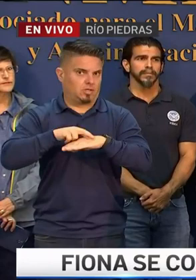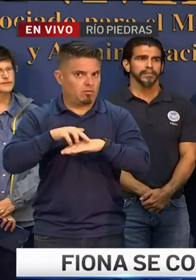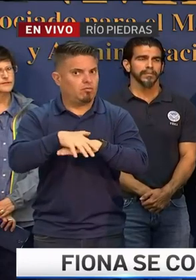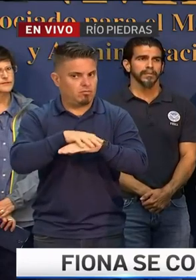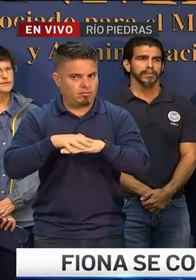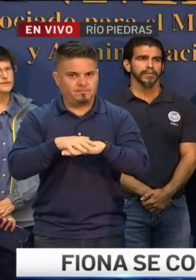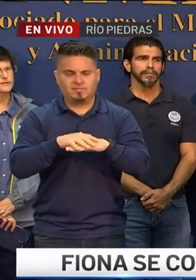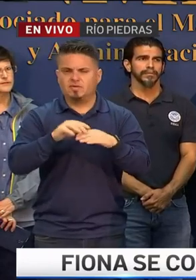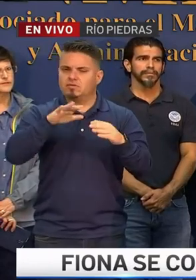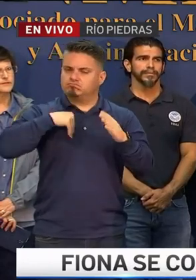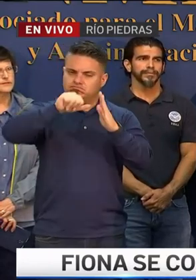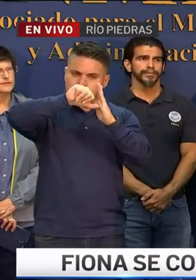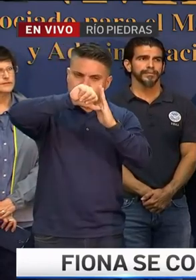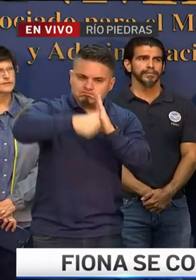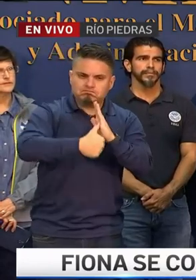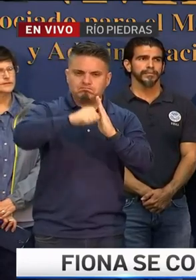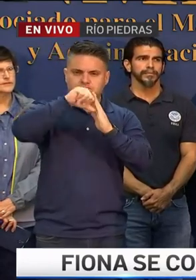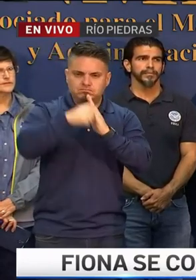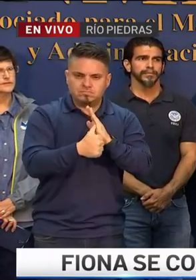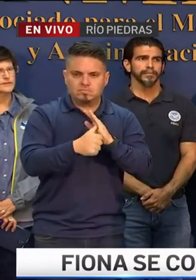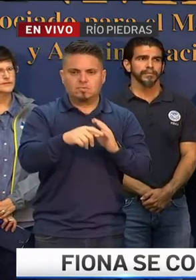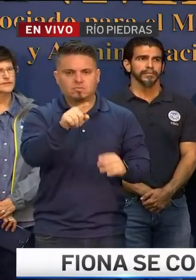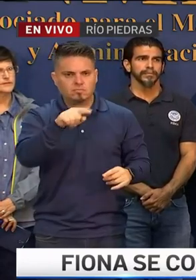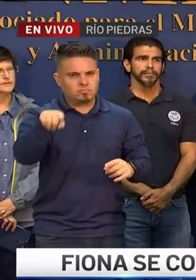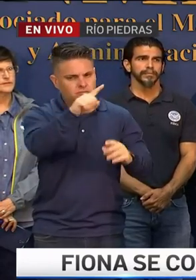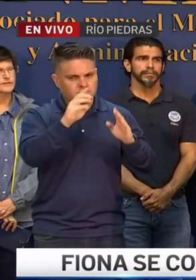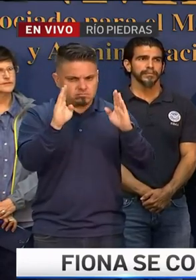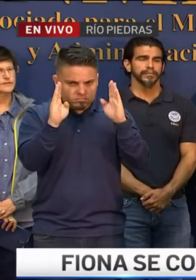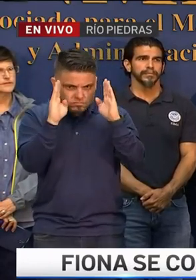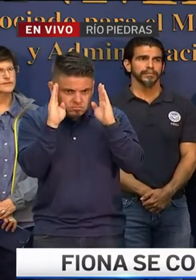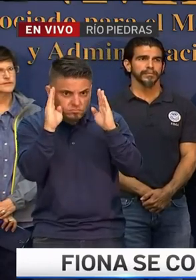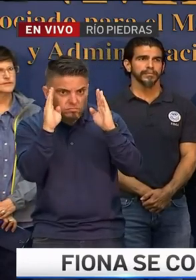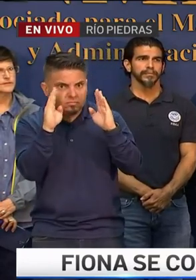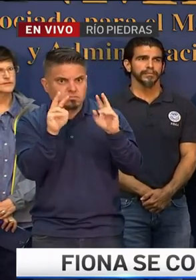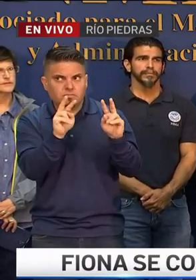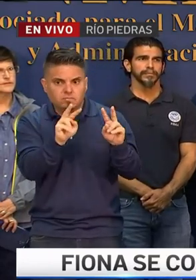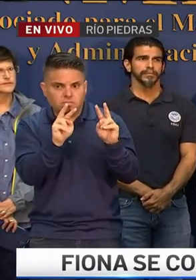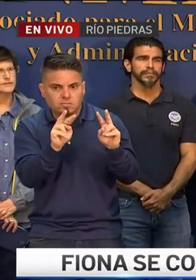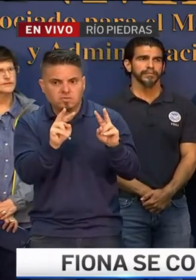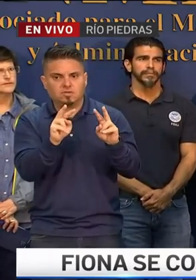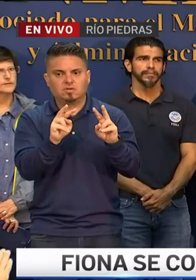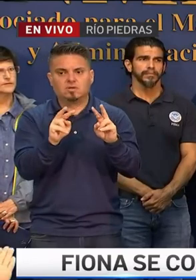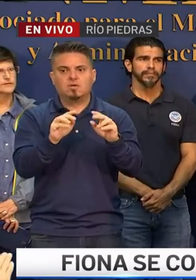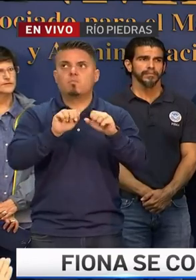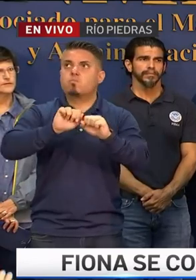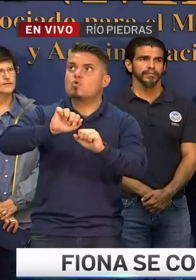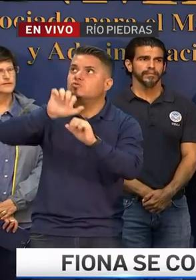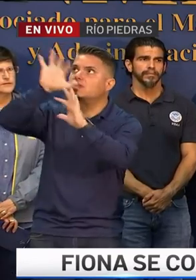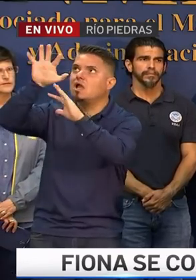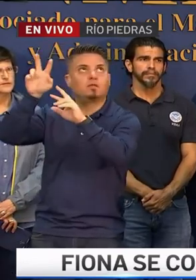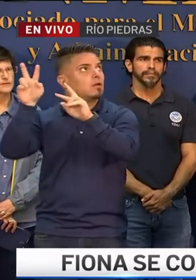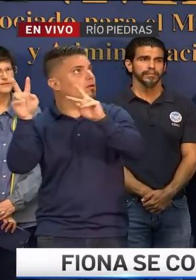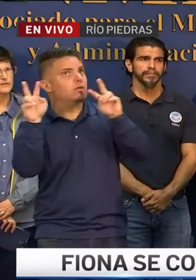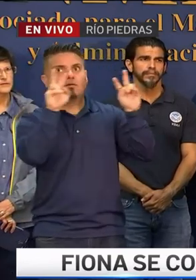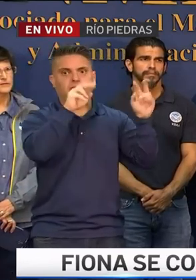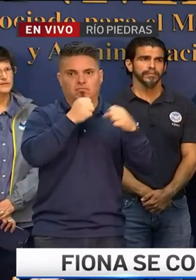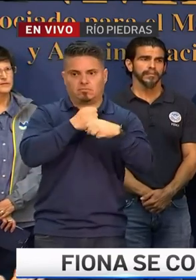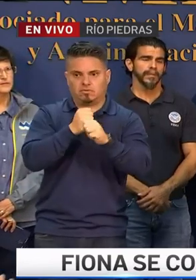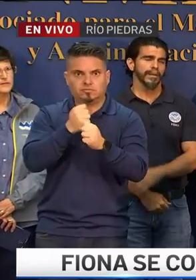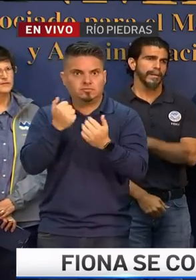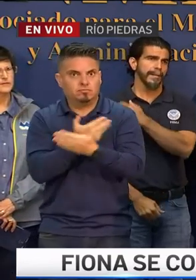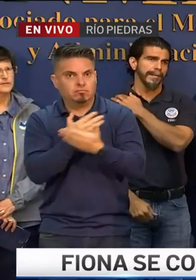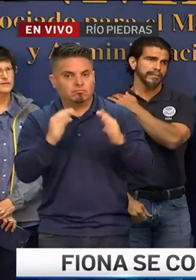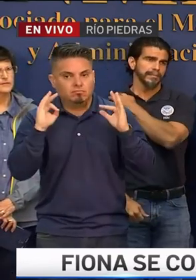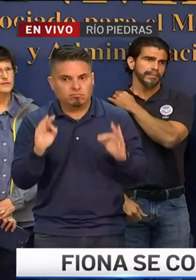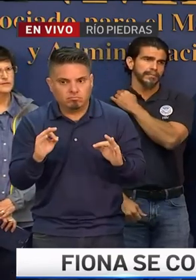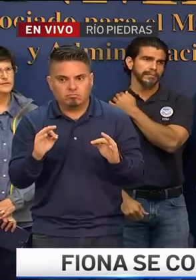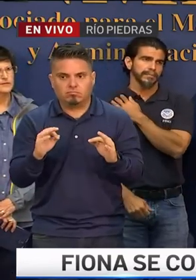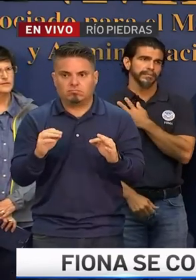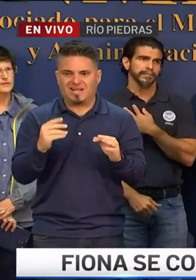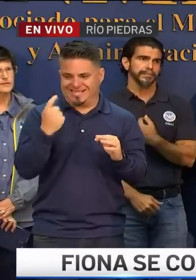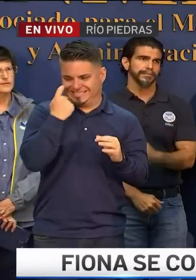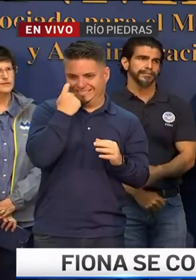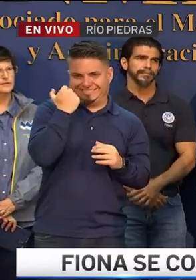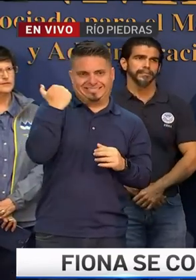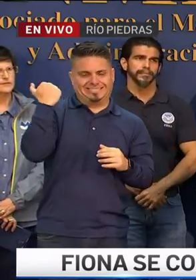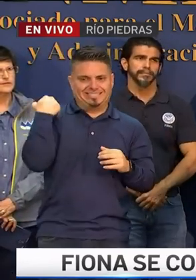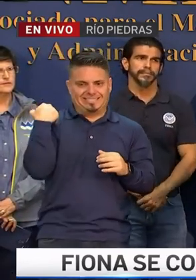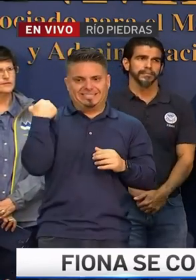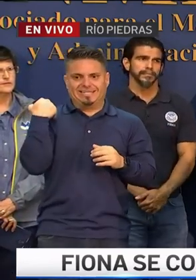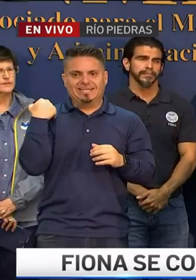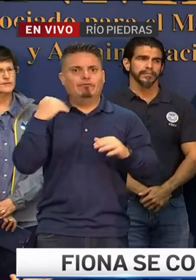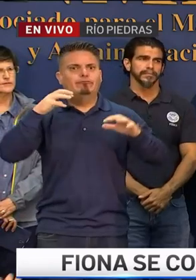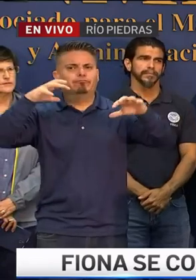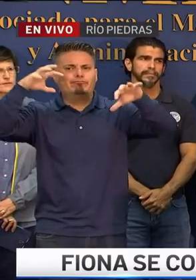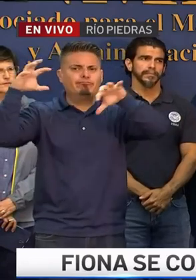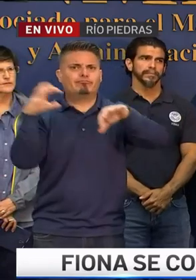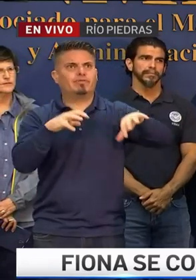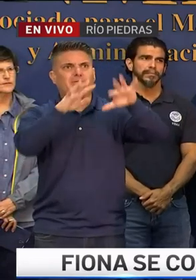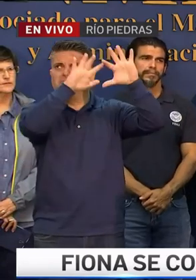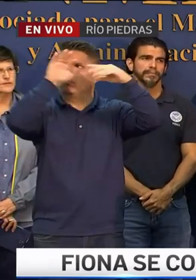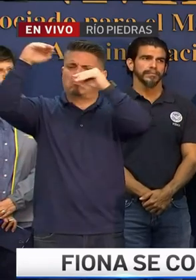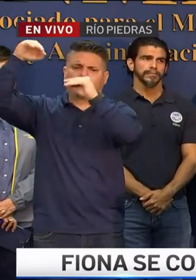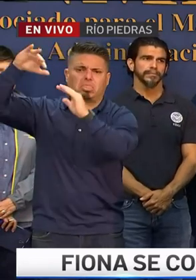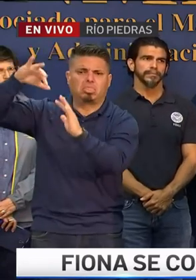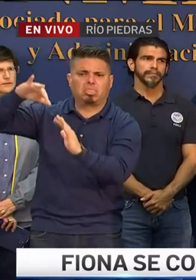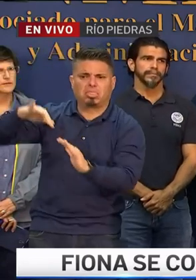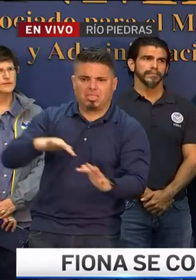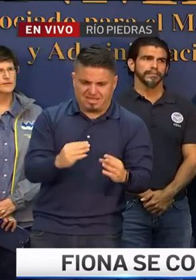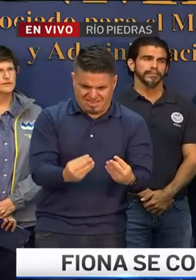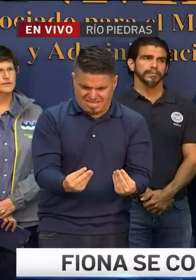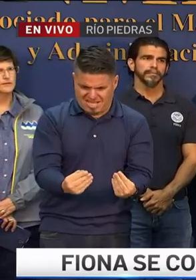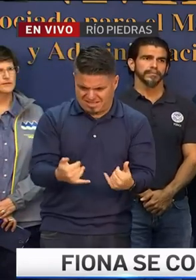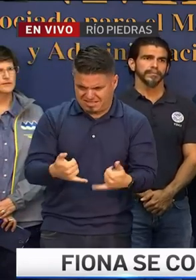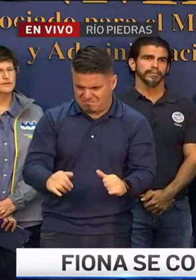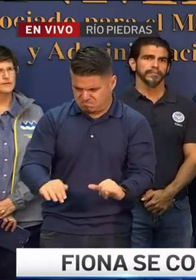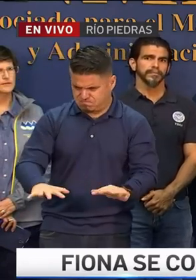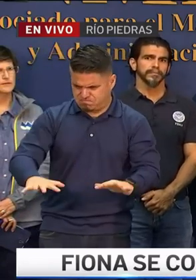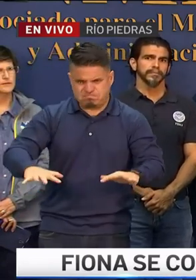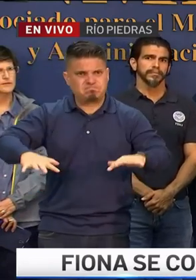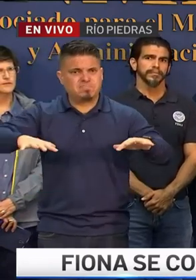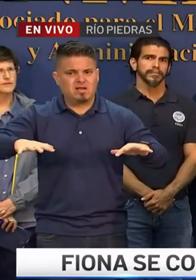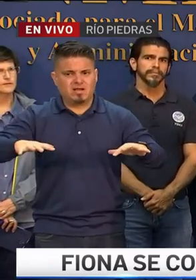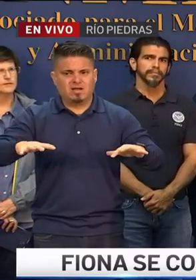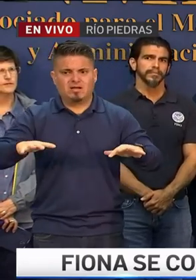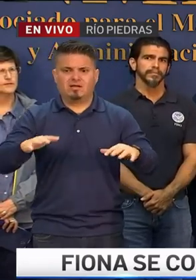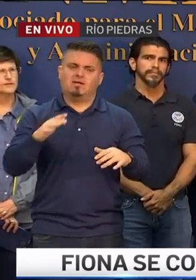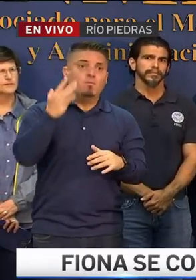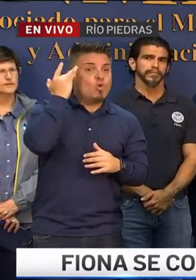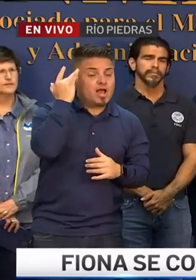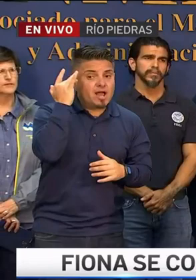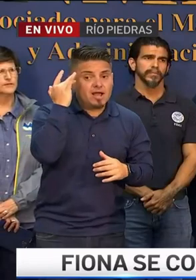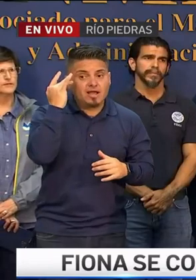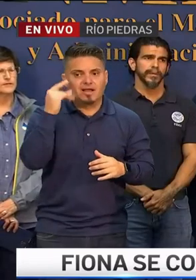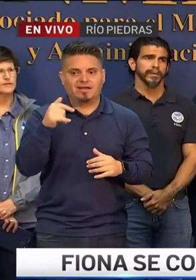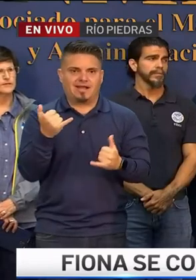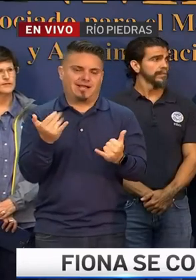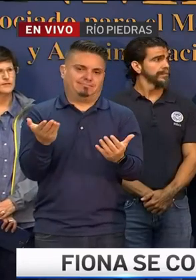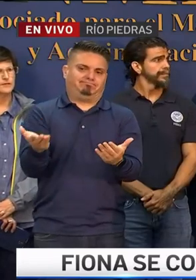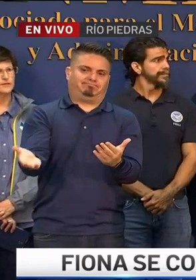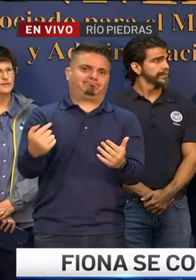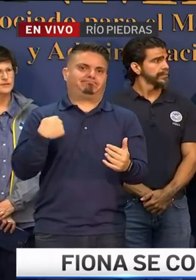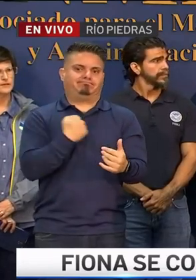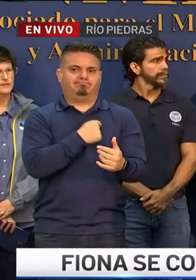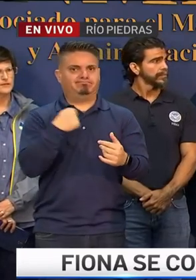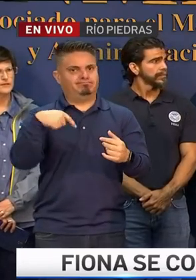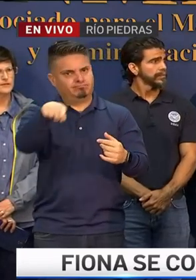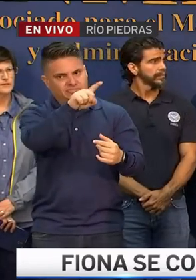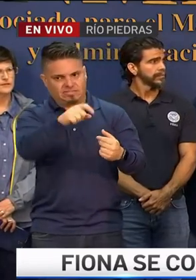TAMAÑO DEL DALTON EN ESTAMOS